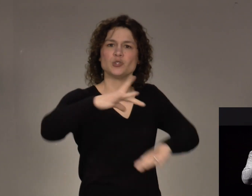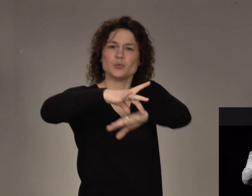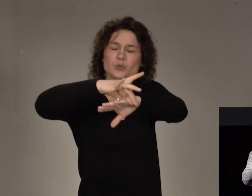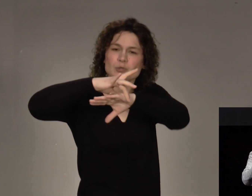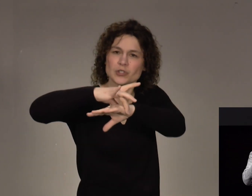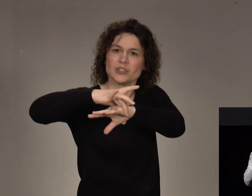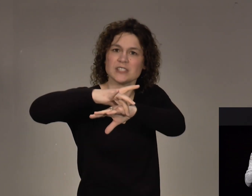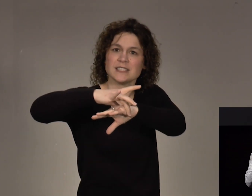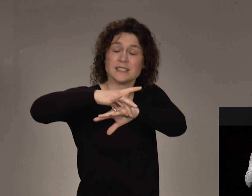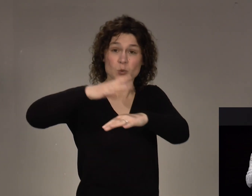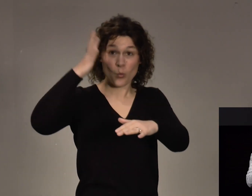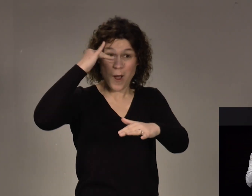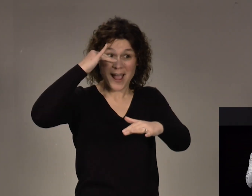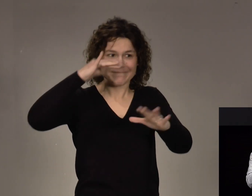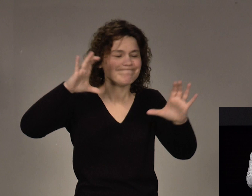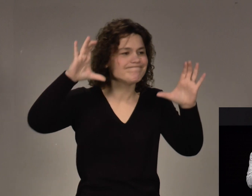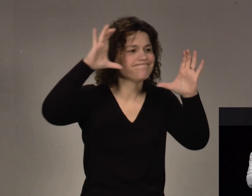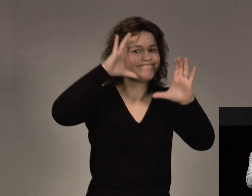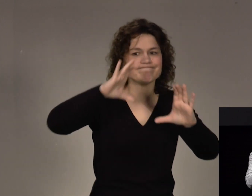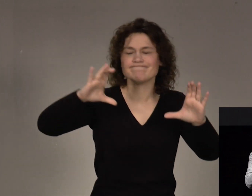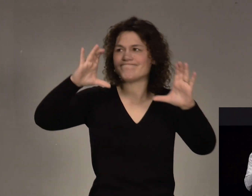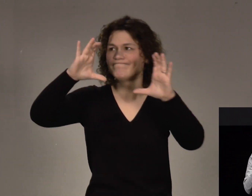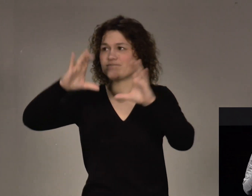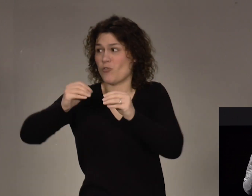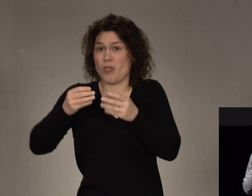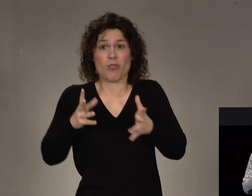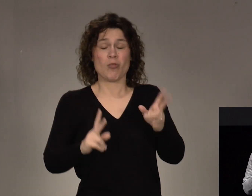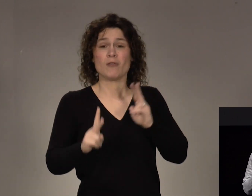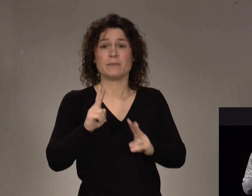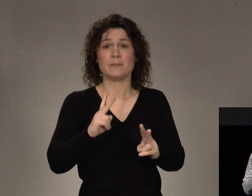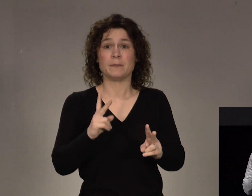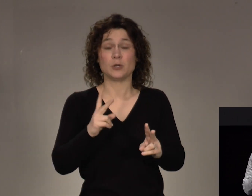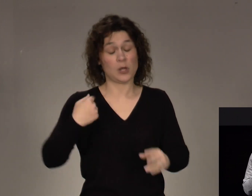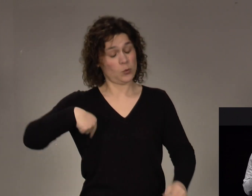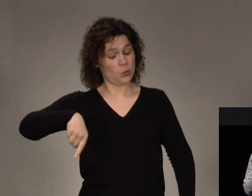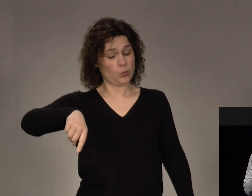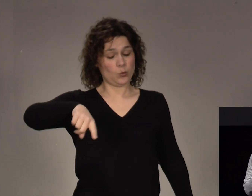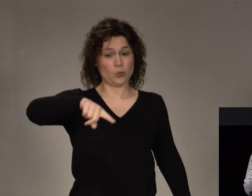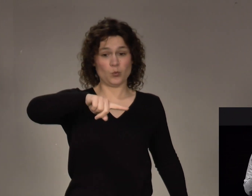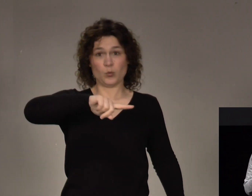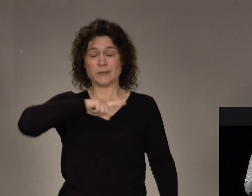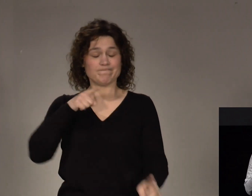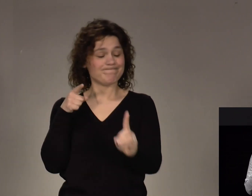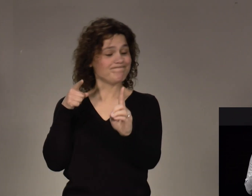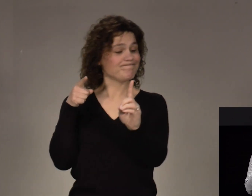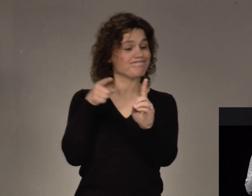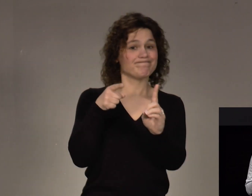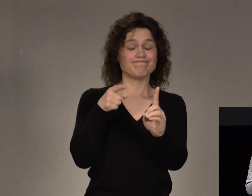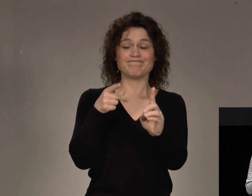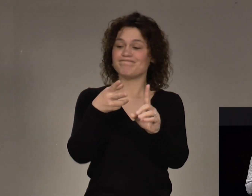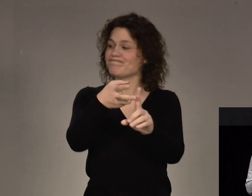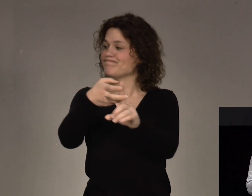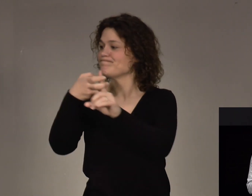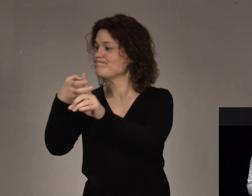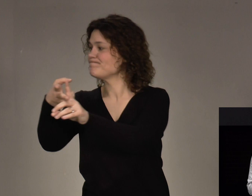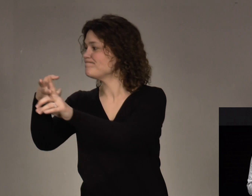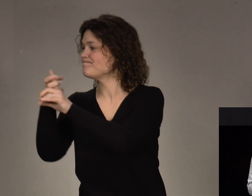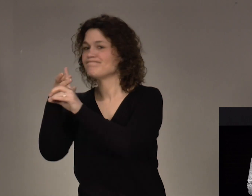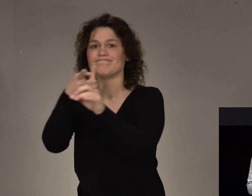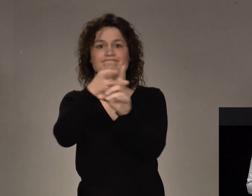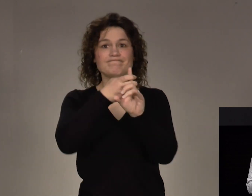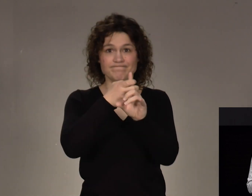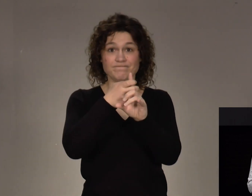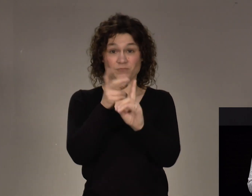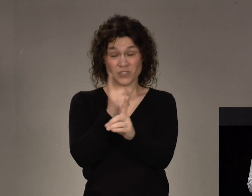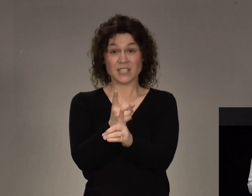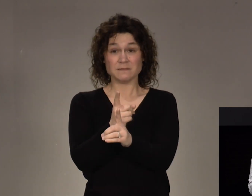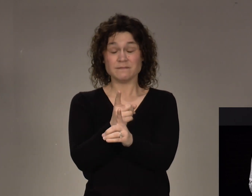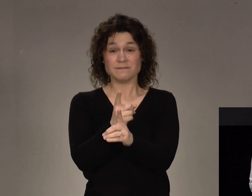a search and rescue mission, and we were the objects of that mission. He lived the